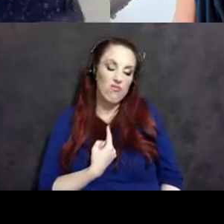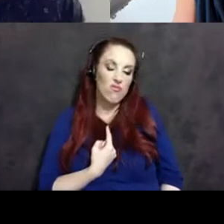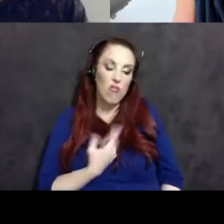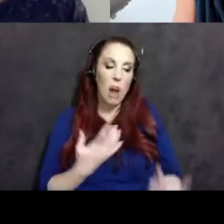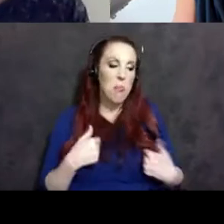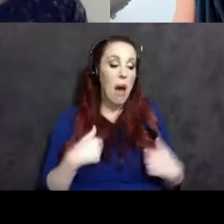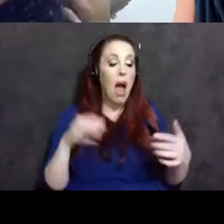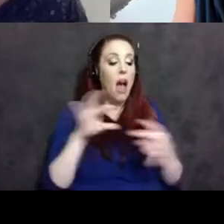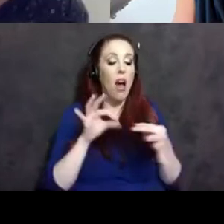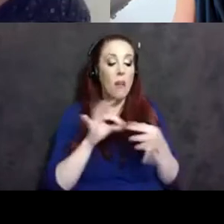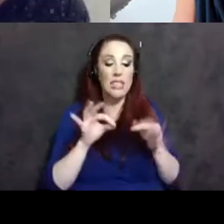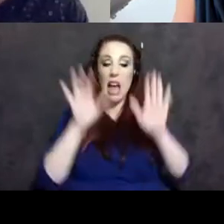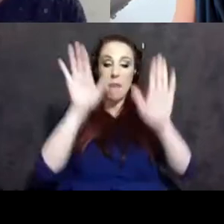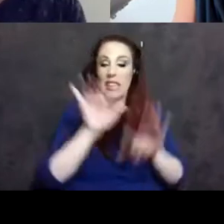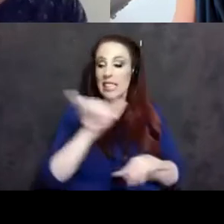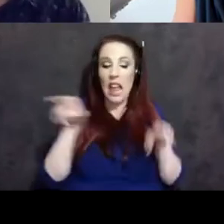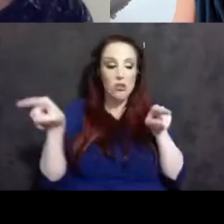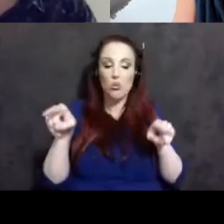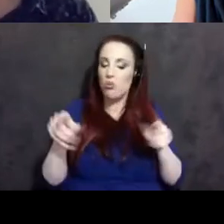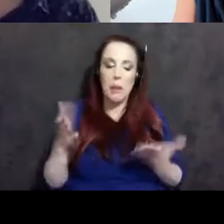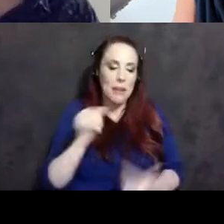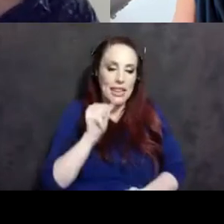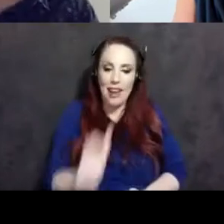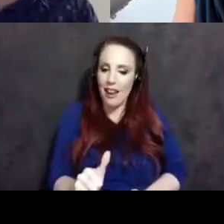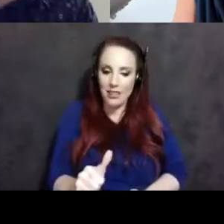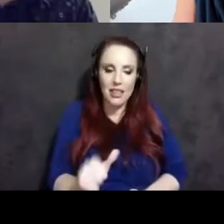And that's the part of being collectiveness.